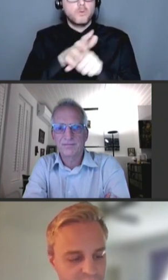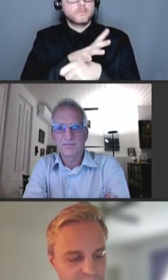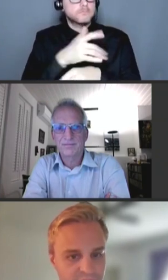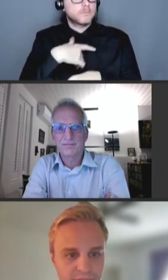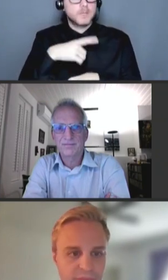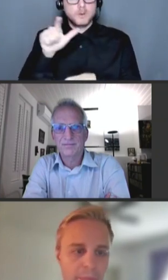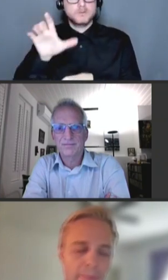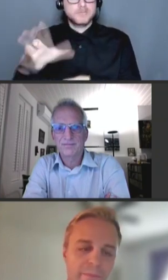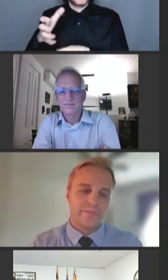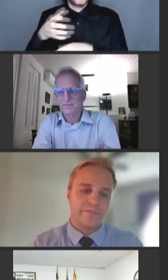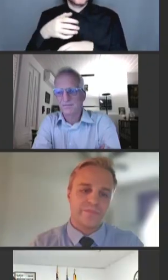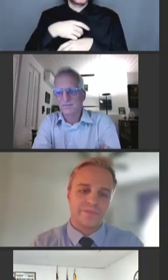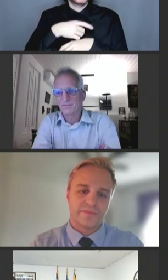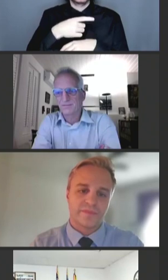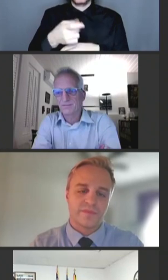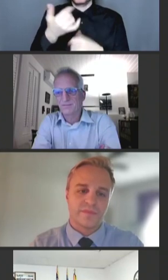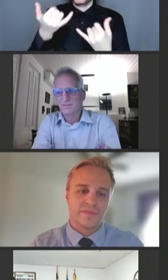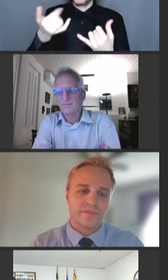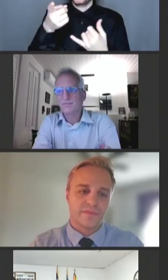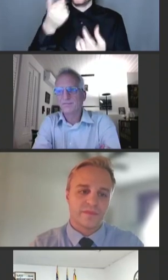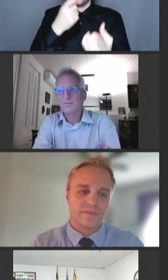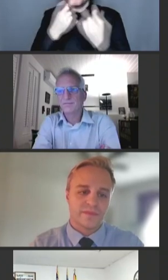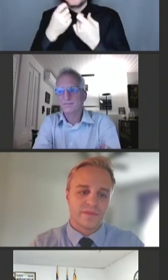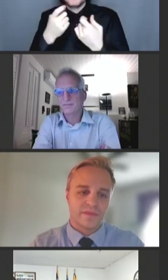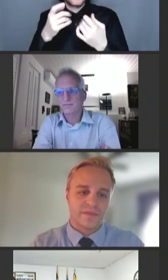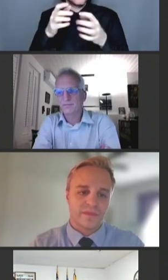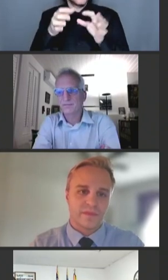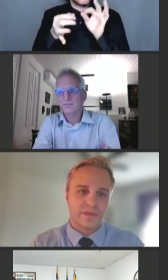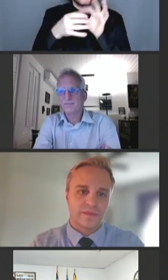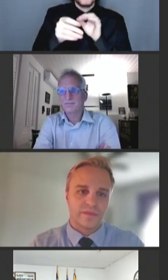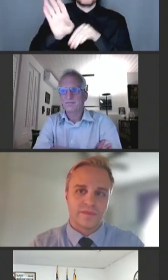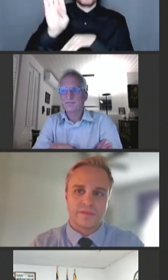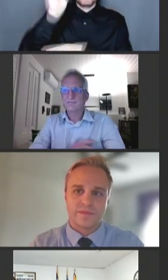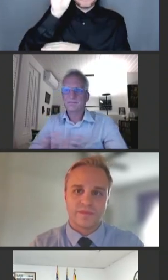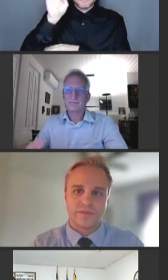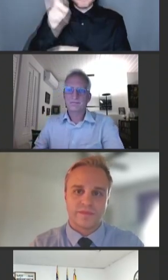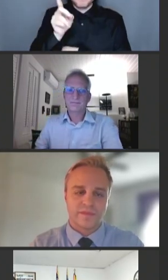or comments from members of the committee. I see the first hand up from Daniel Hoft.